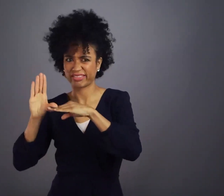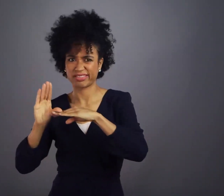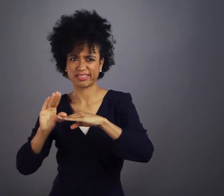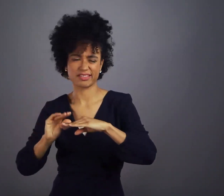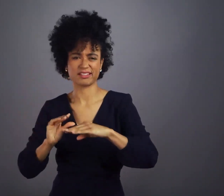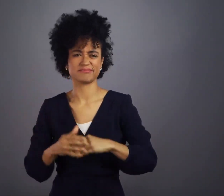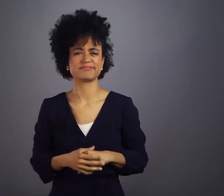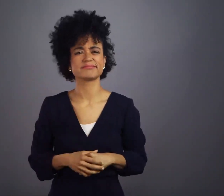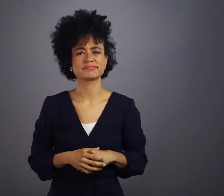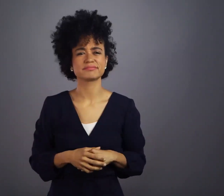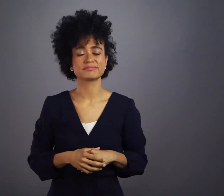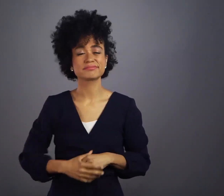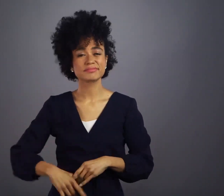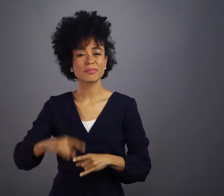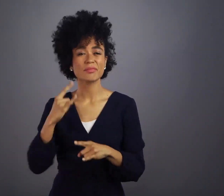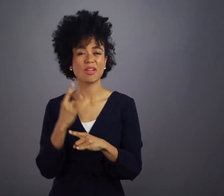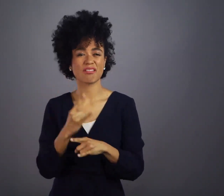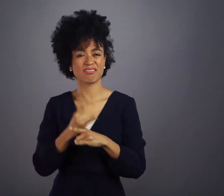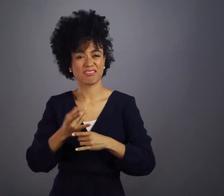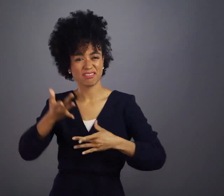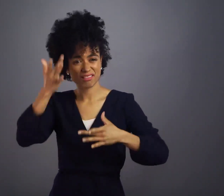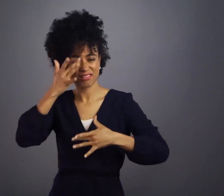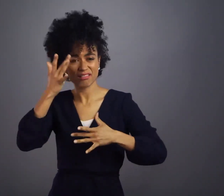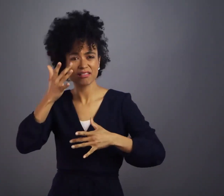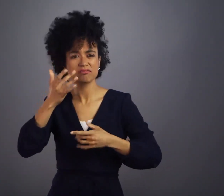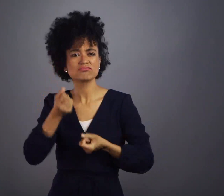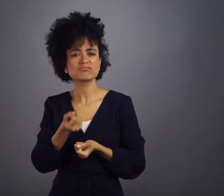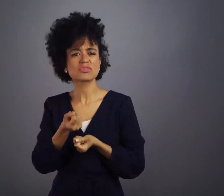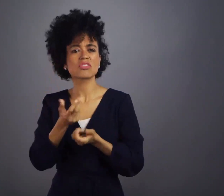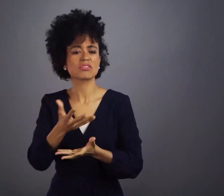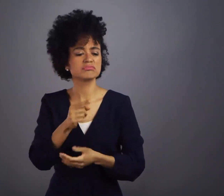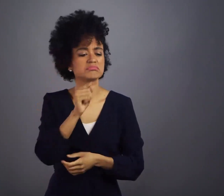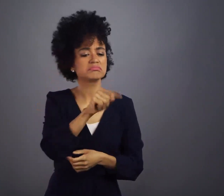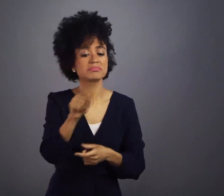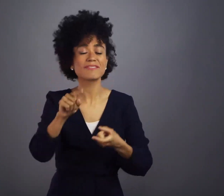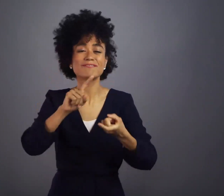financial insecurity, disgusted friends and employers,